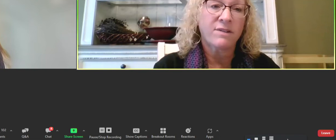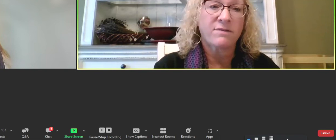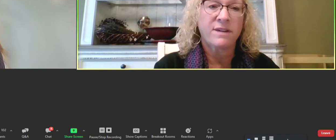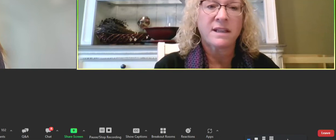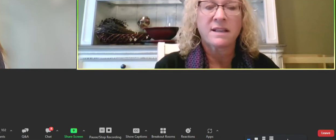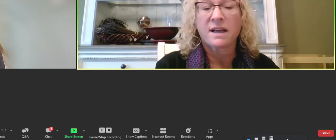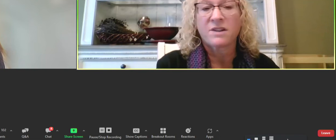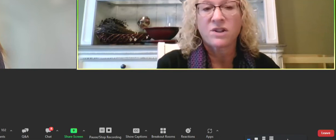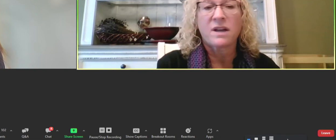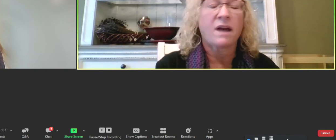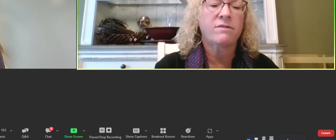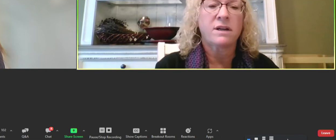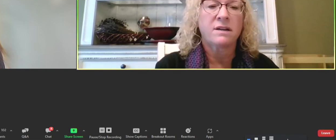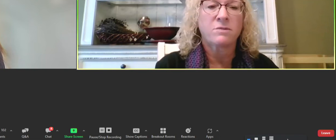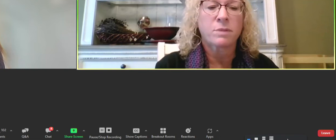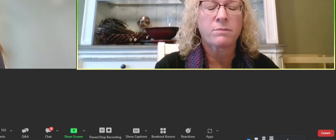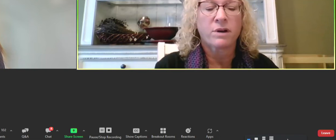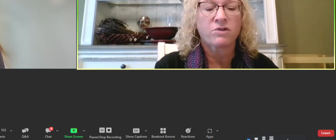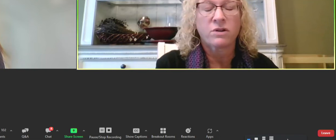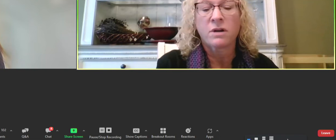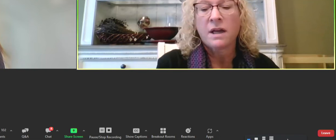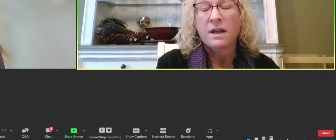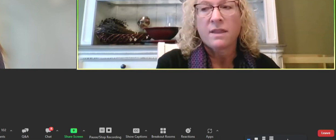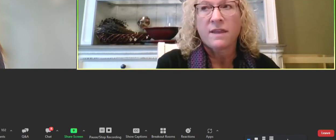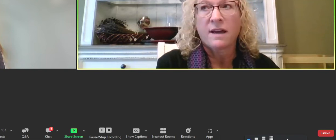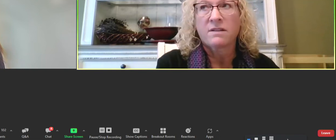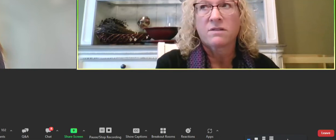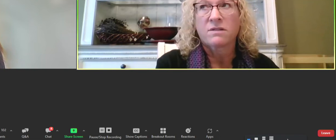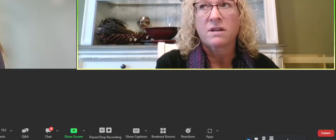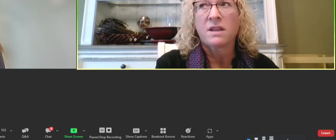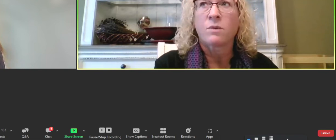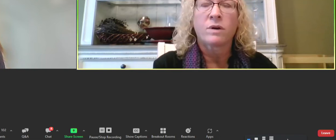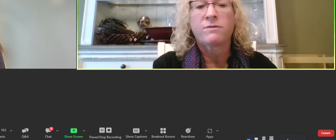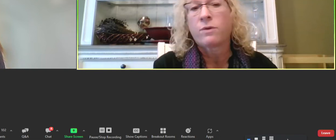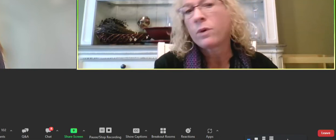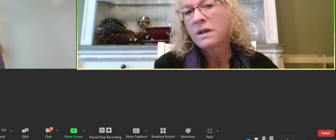and feeling like I shouldn't have readings of blood pressure that's in the 140s,